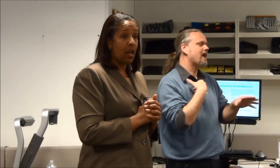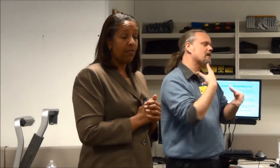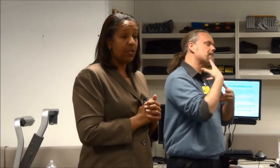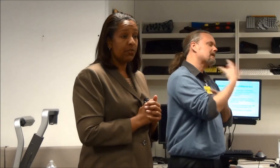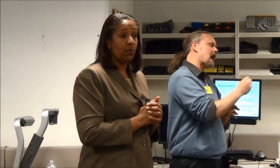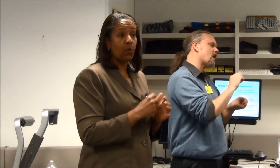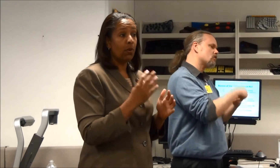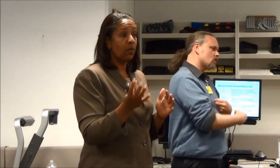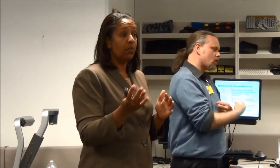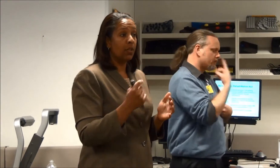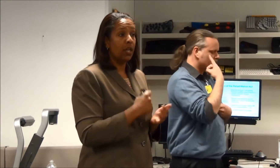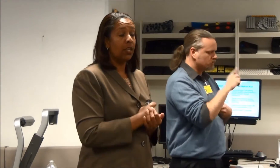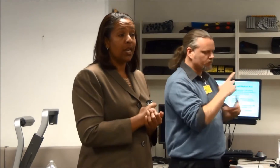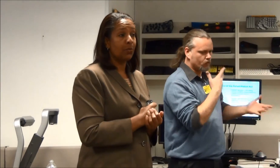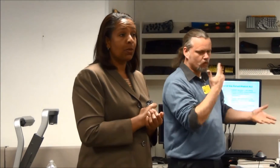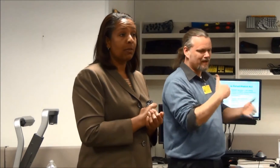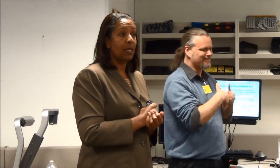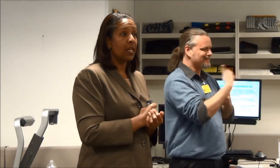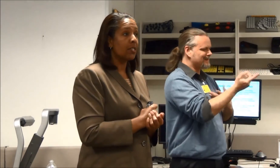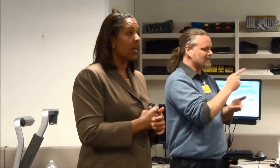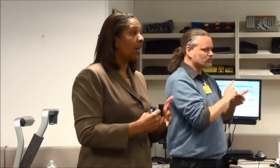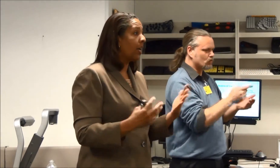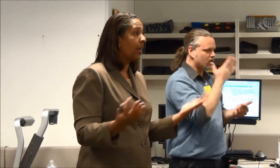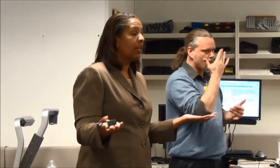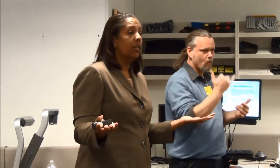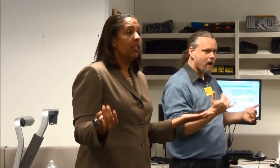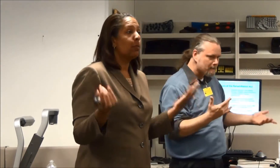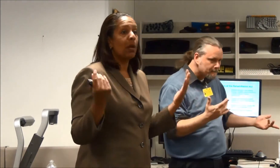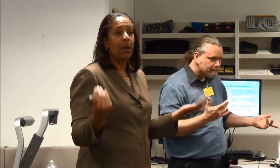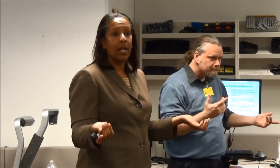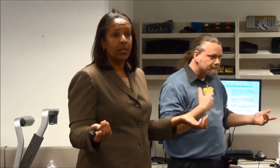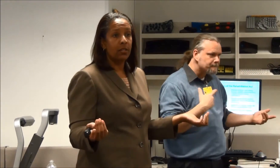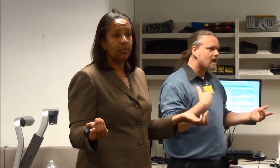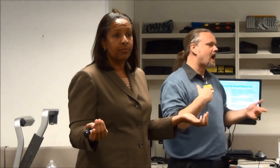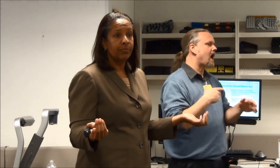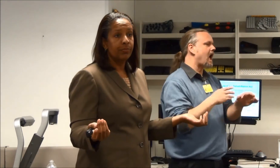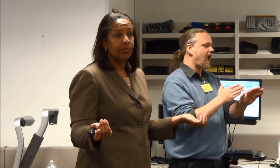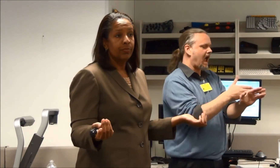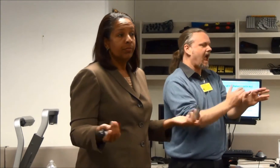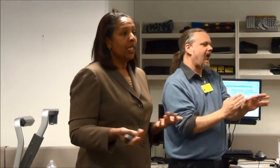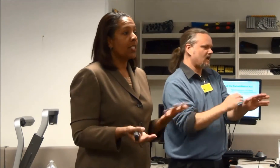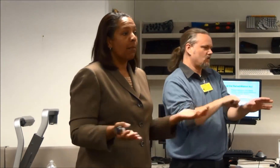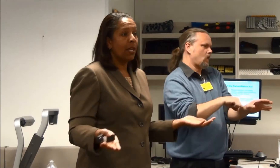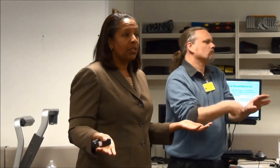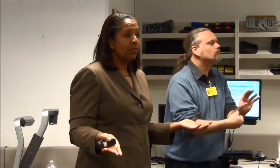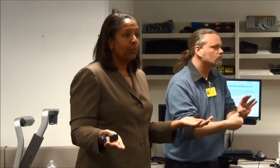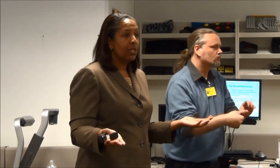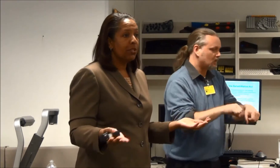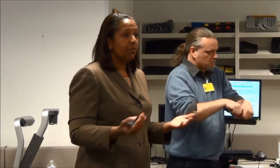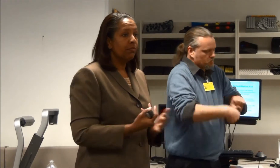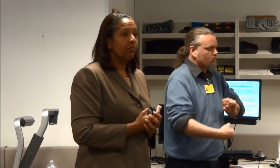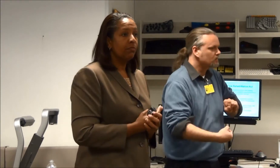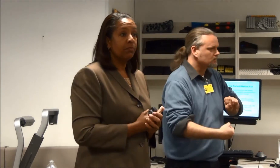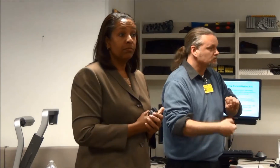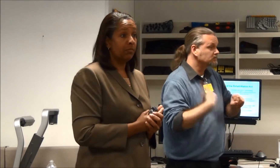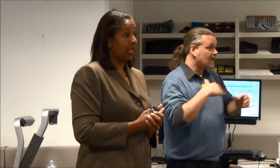the office for the next week because I sprained my ankle." Is that medical information?